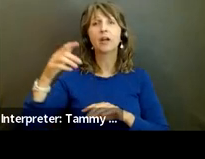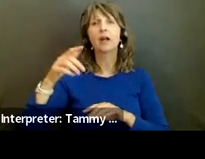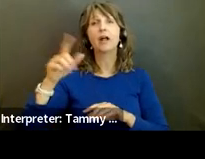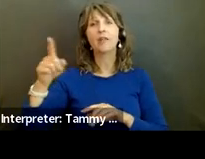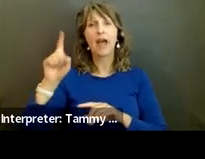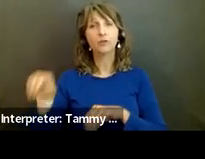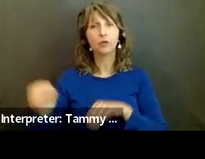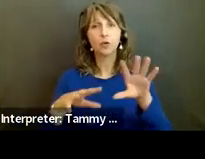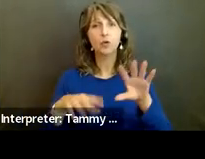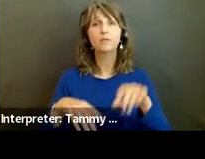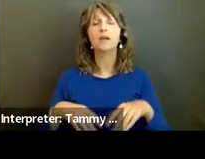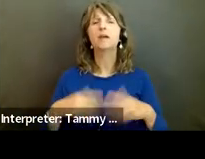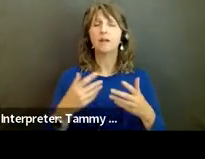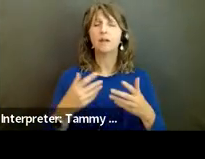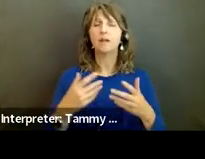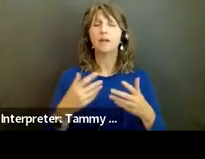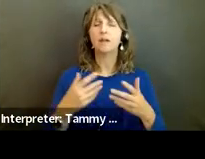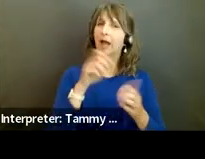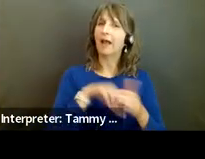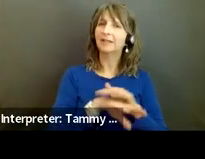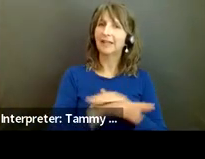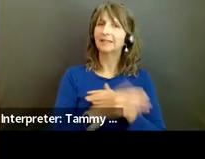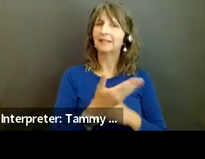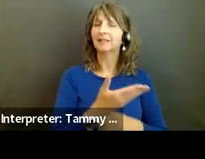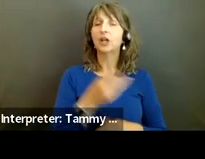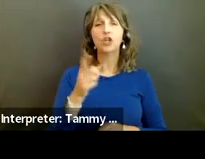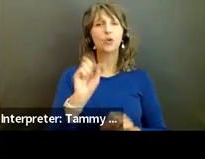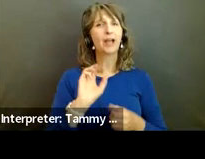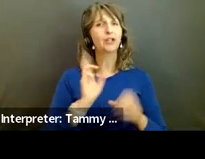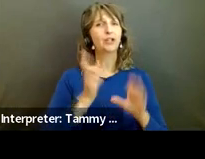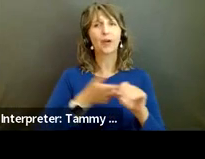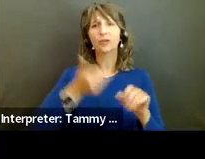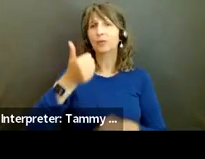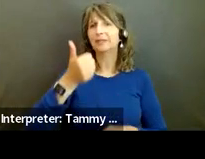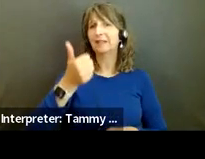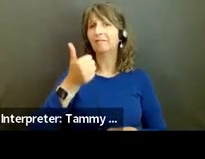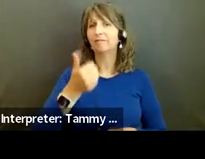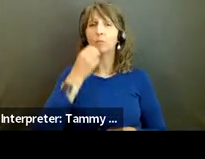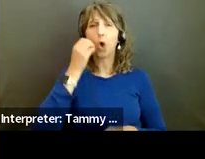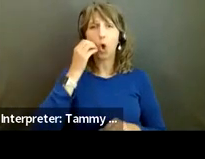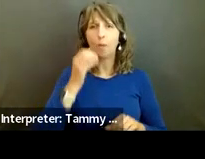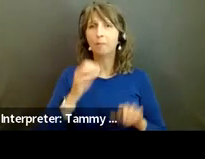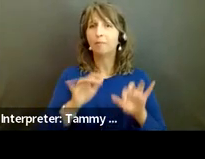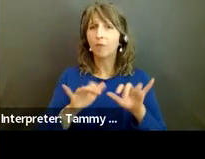You can sign up all by yourself. You don't need anyone's help. And, so I appreciate your time, everyone.